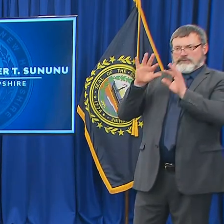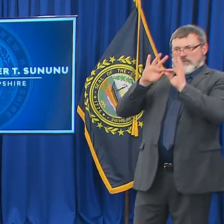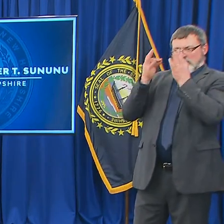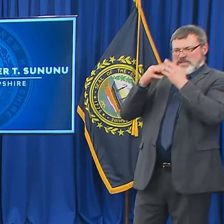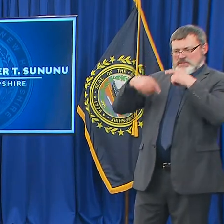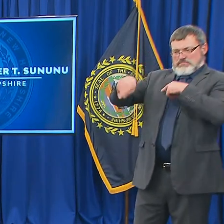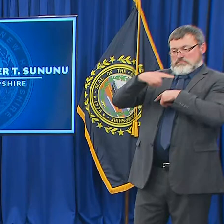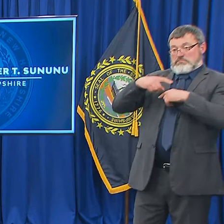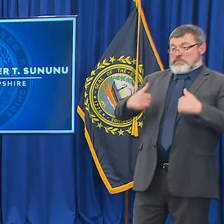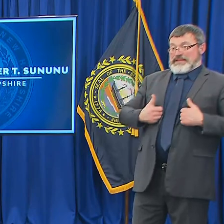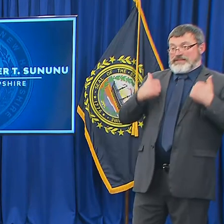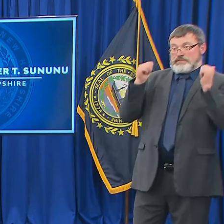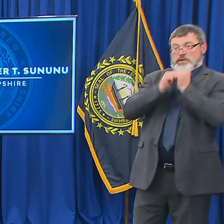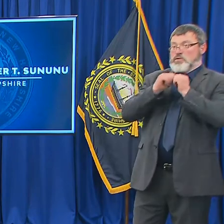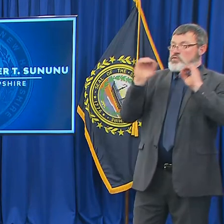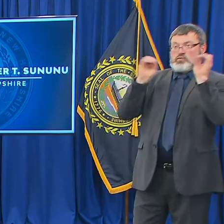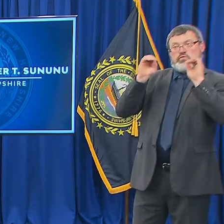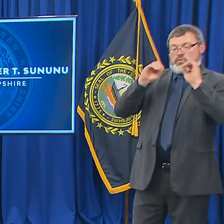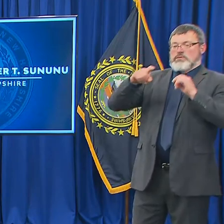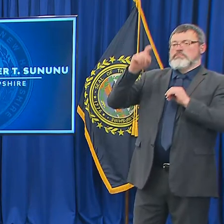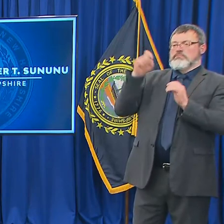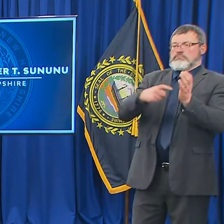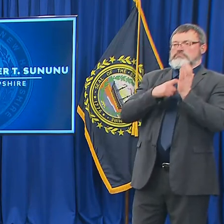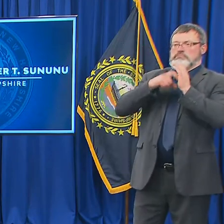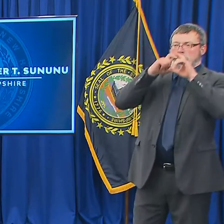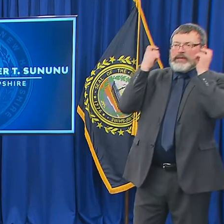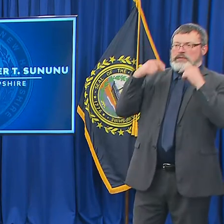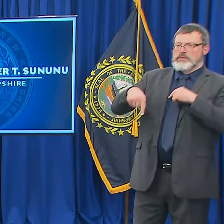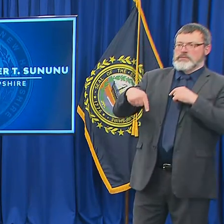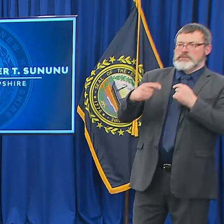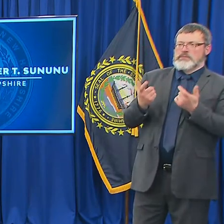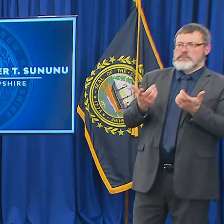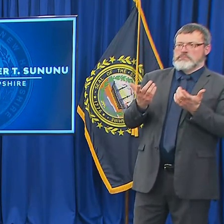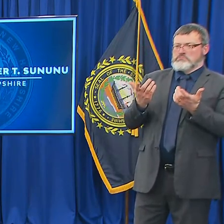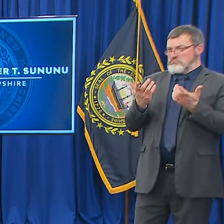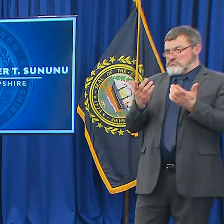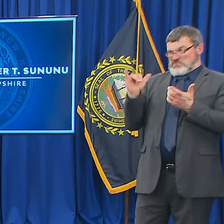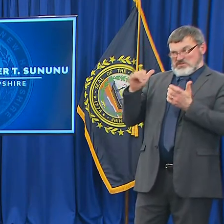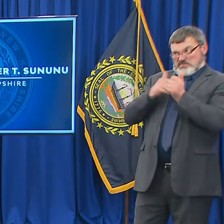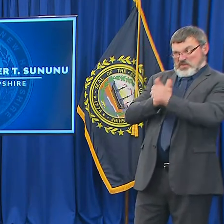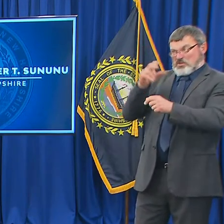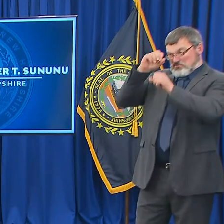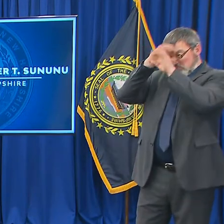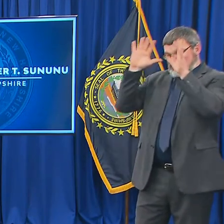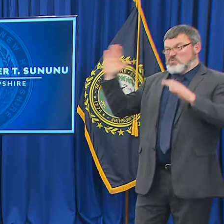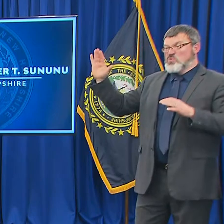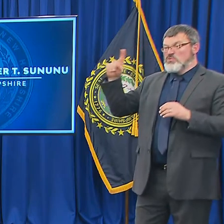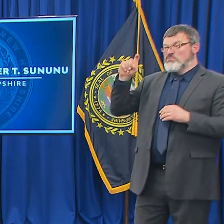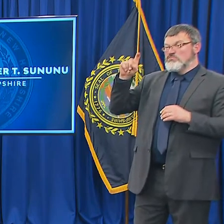your family indoors or outdoors. You have to wear mass governor.